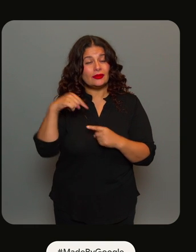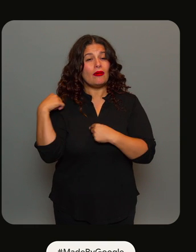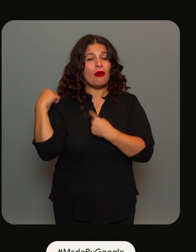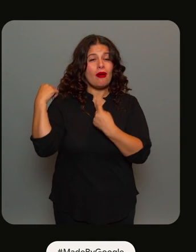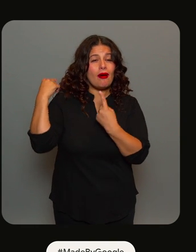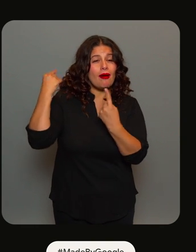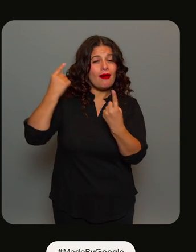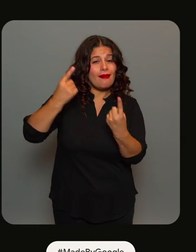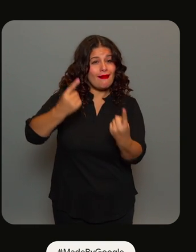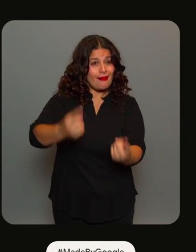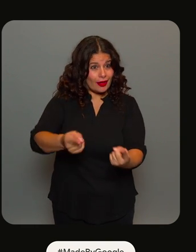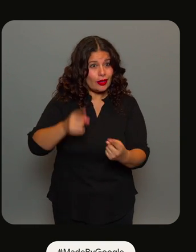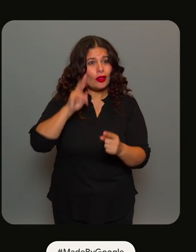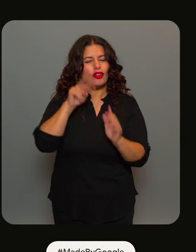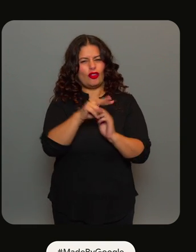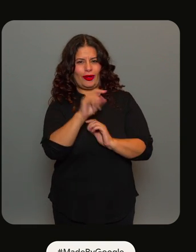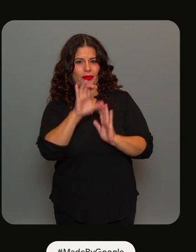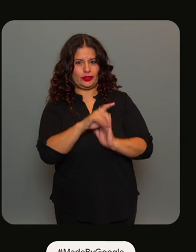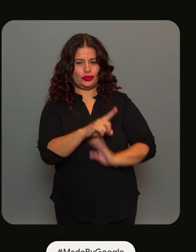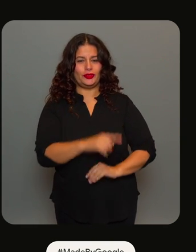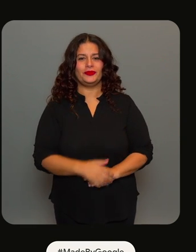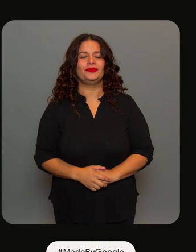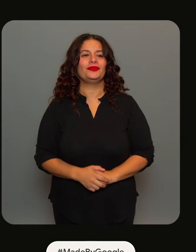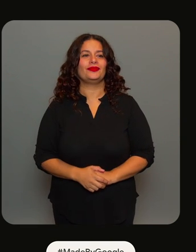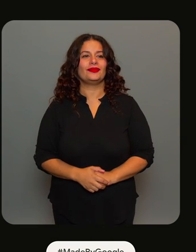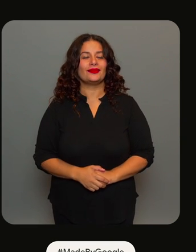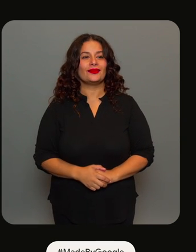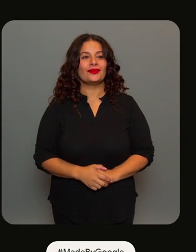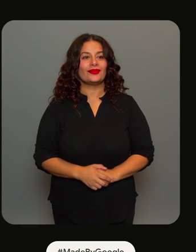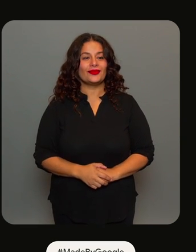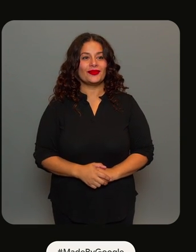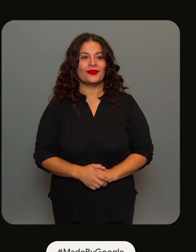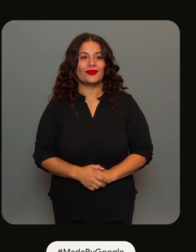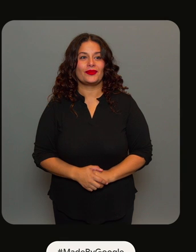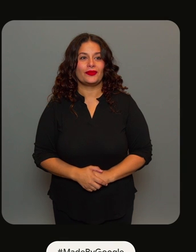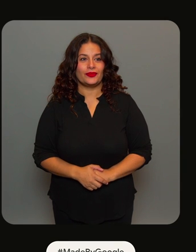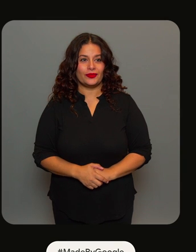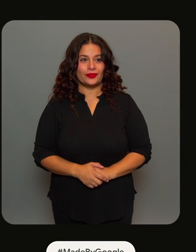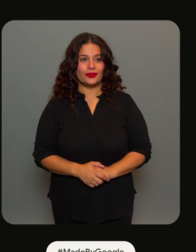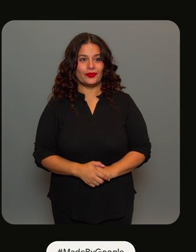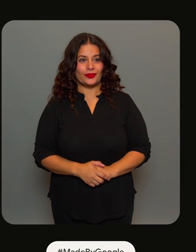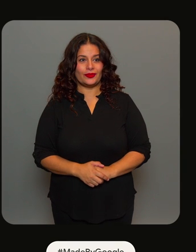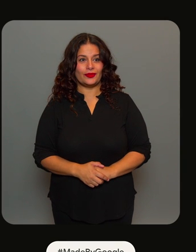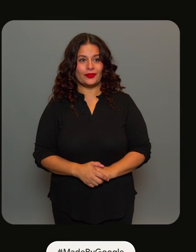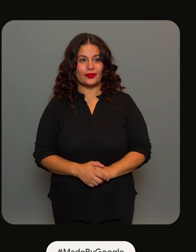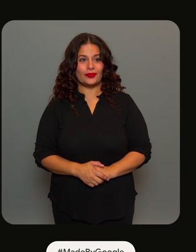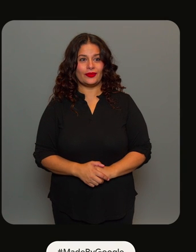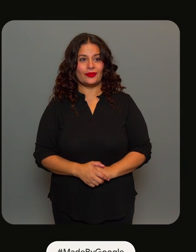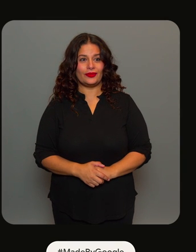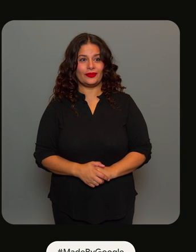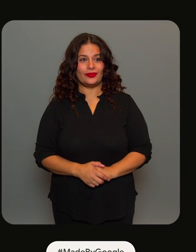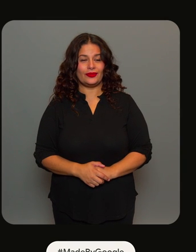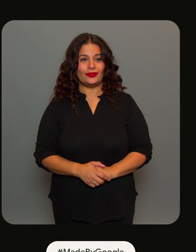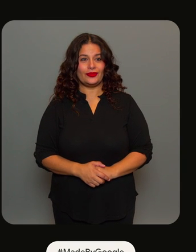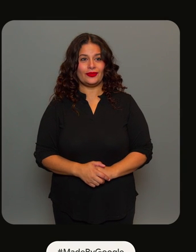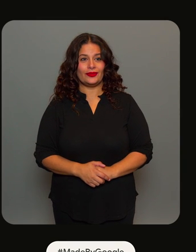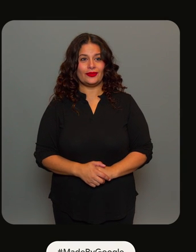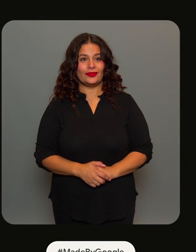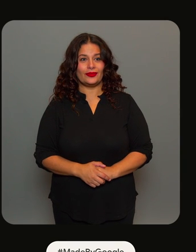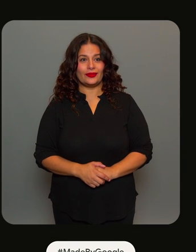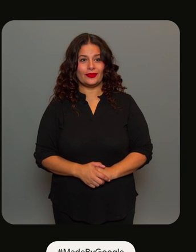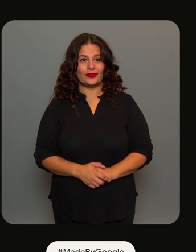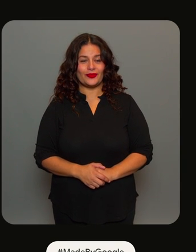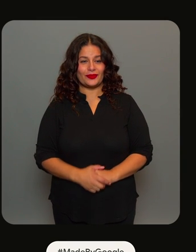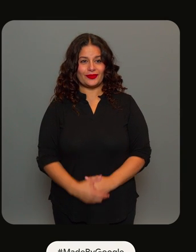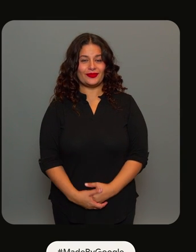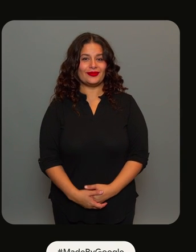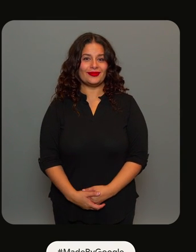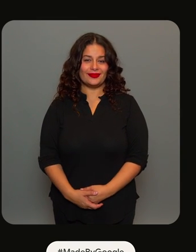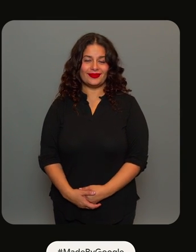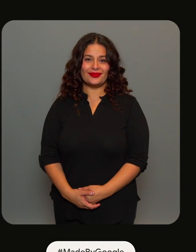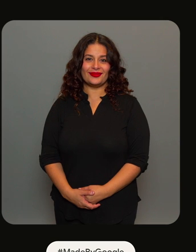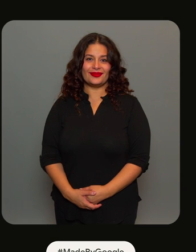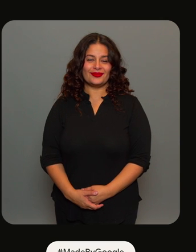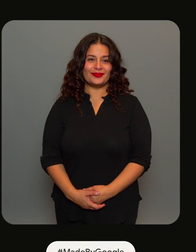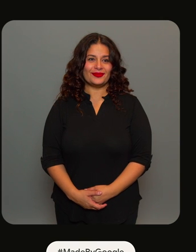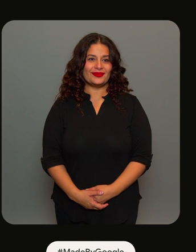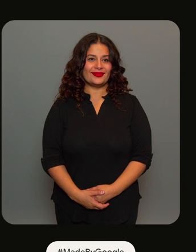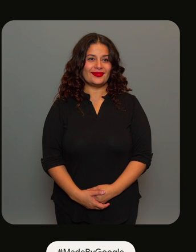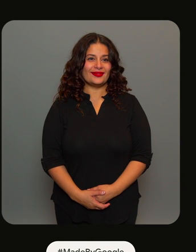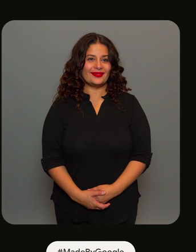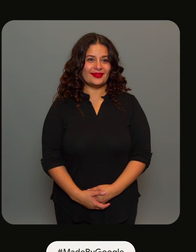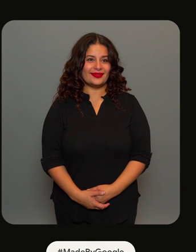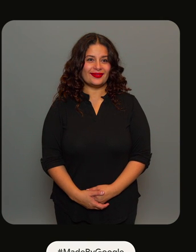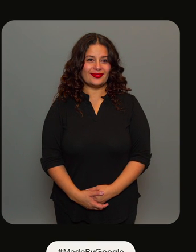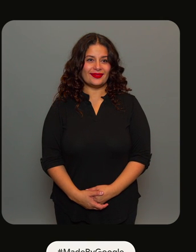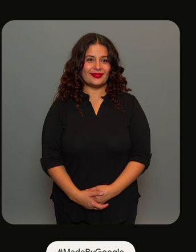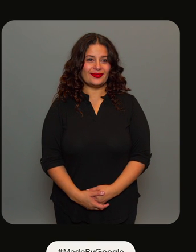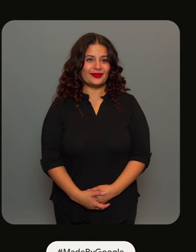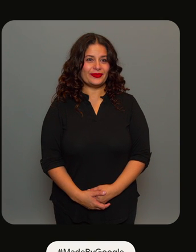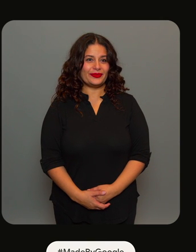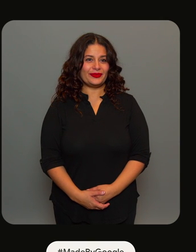Let's take a look.